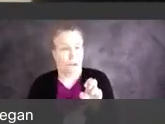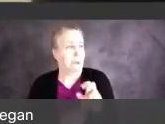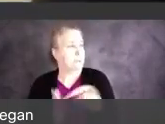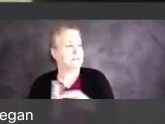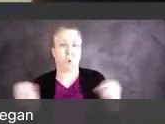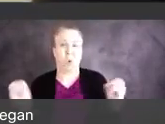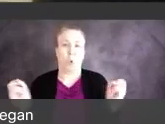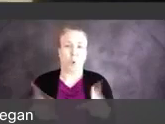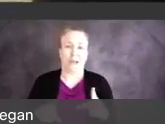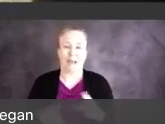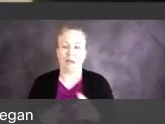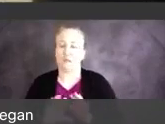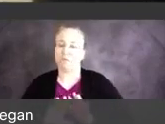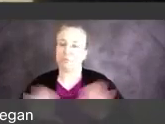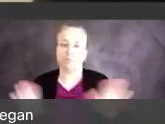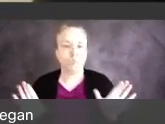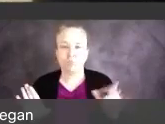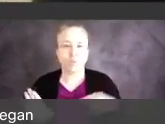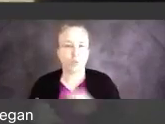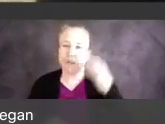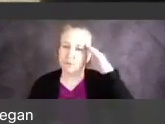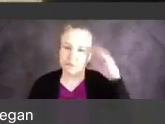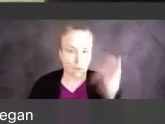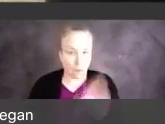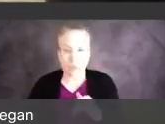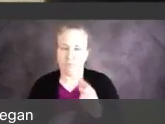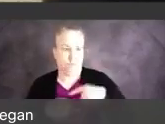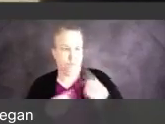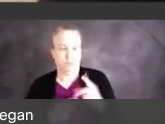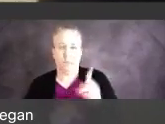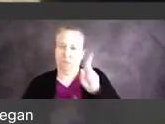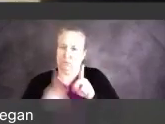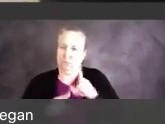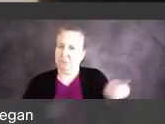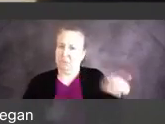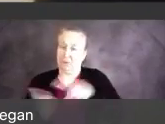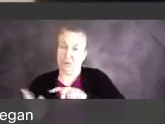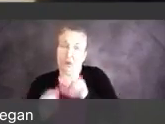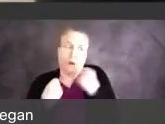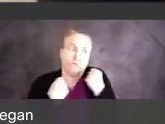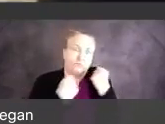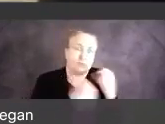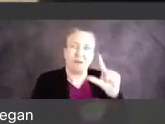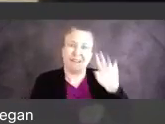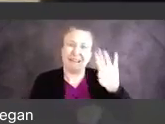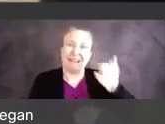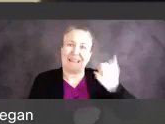We absolutely know that we've had citizens who have gone to Lehigh County, they've gone up to